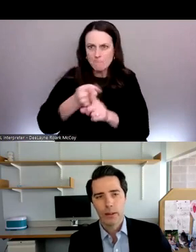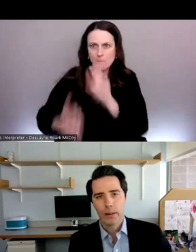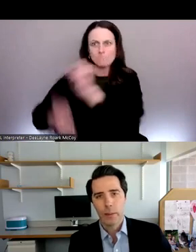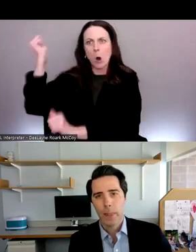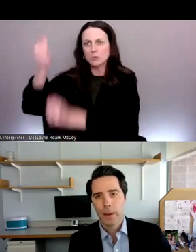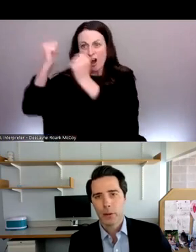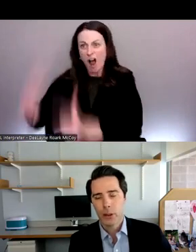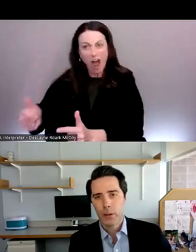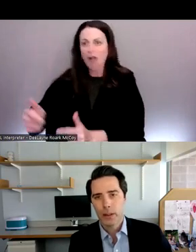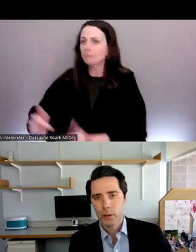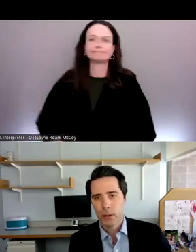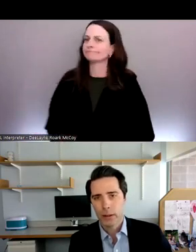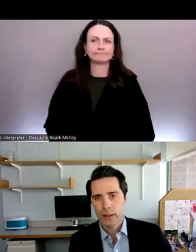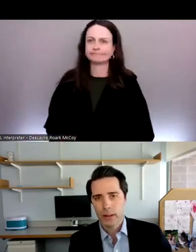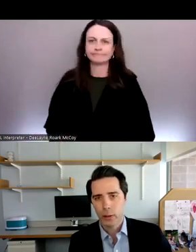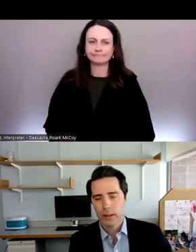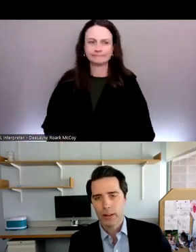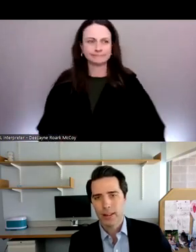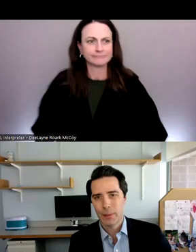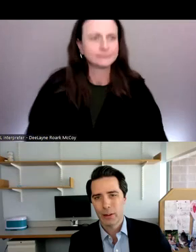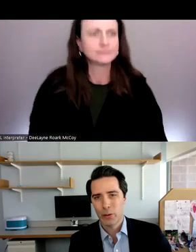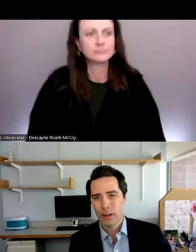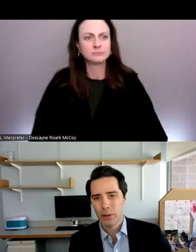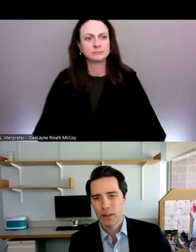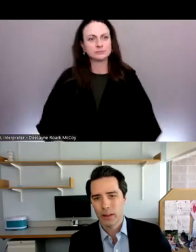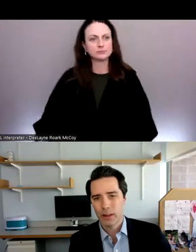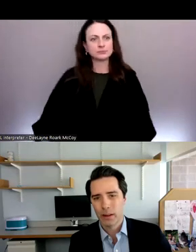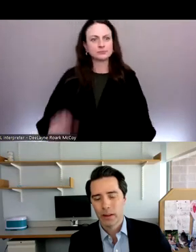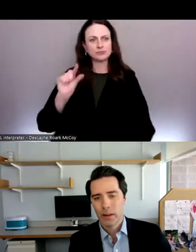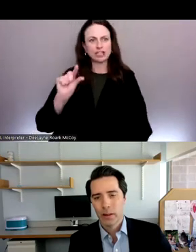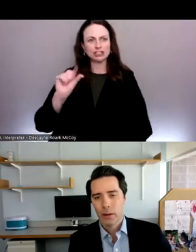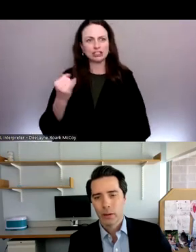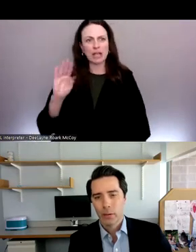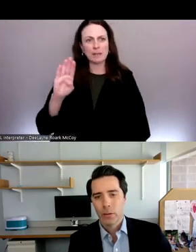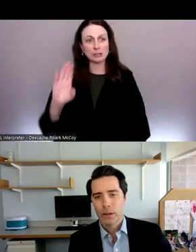see gjb2 or connects in 26 is about 20